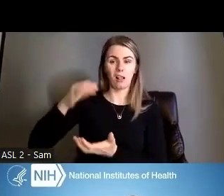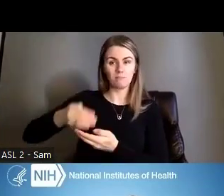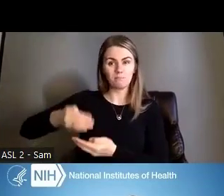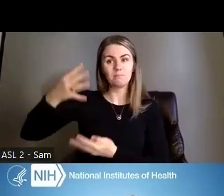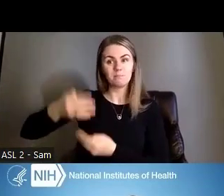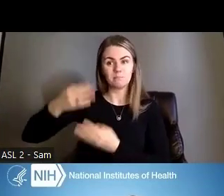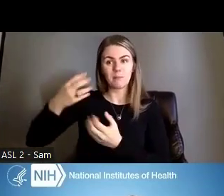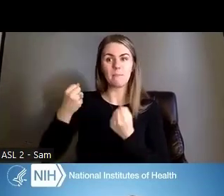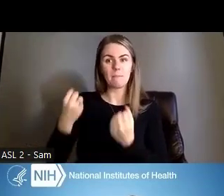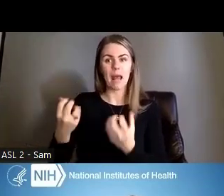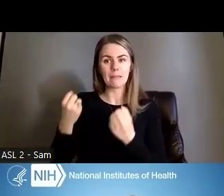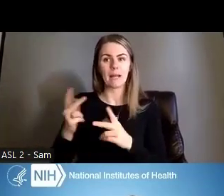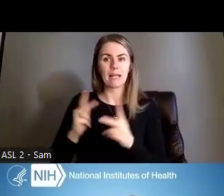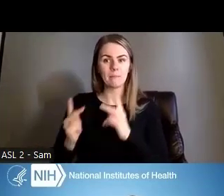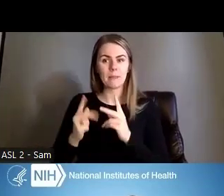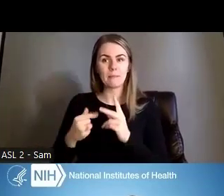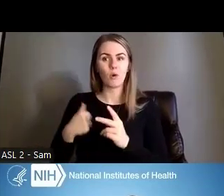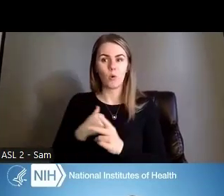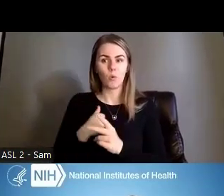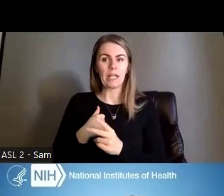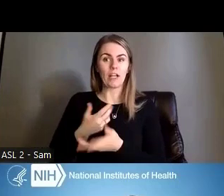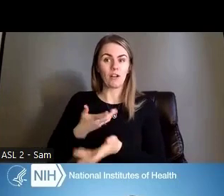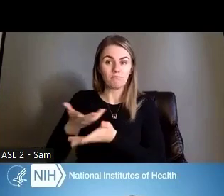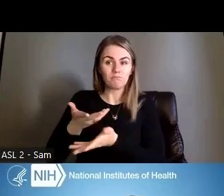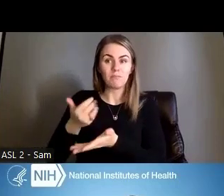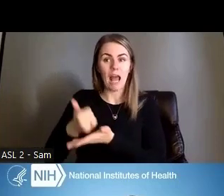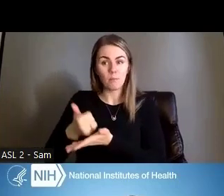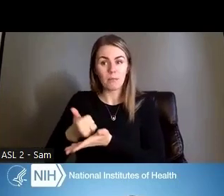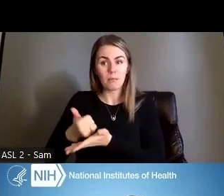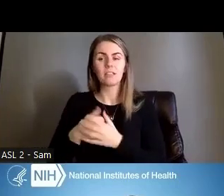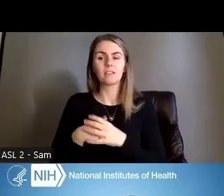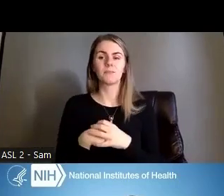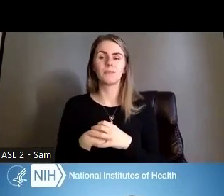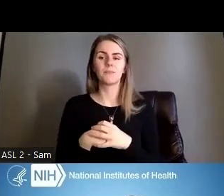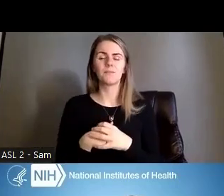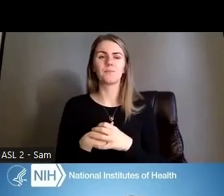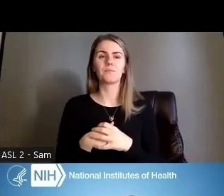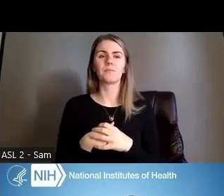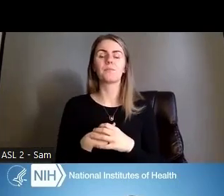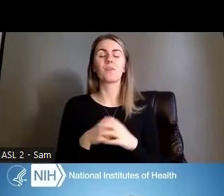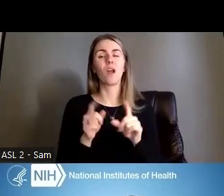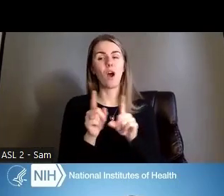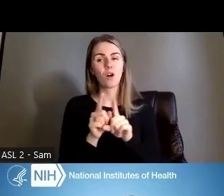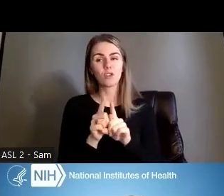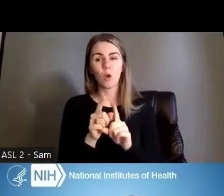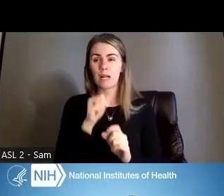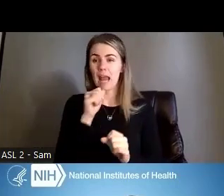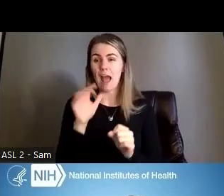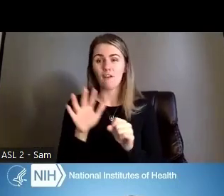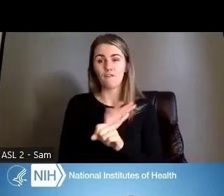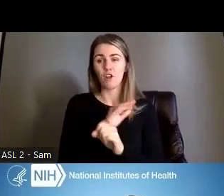I would also say not fully reading the FOA and the review criteria,